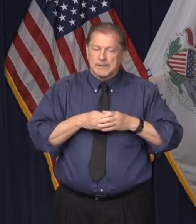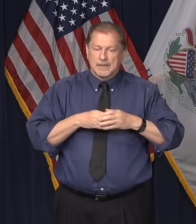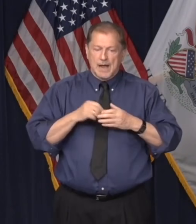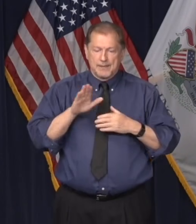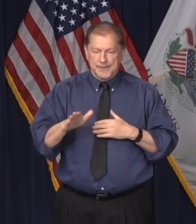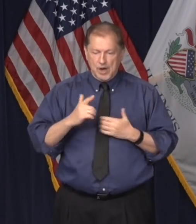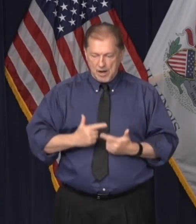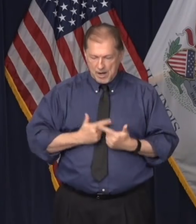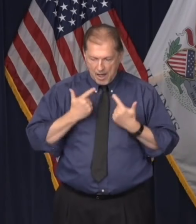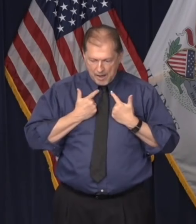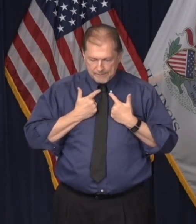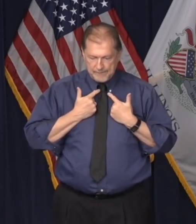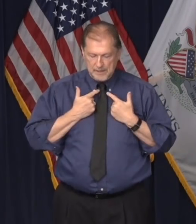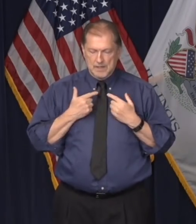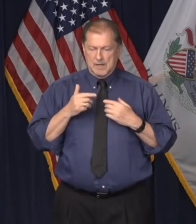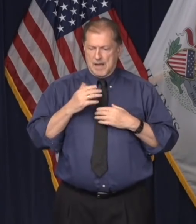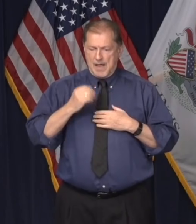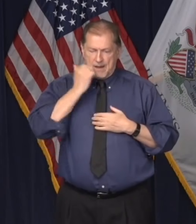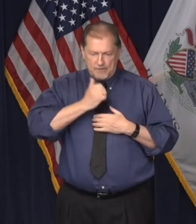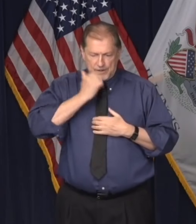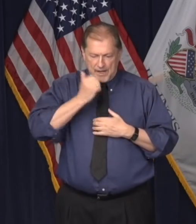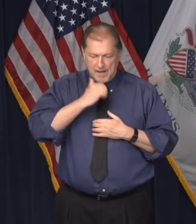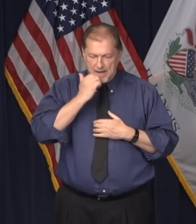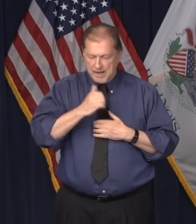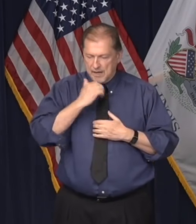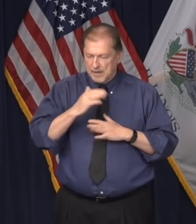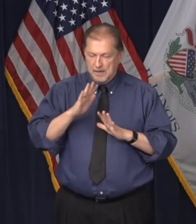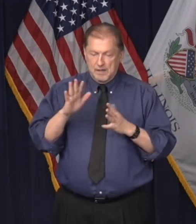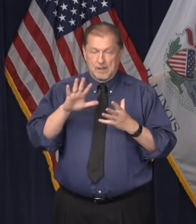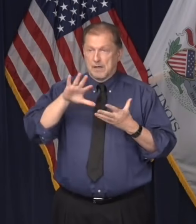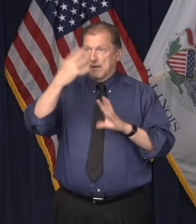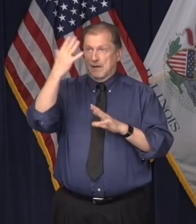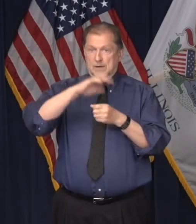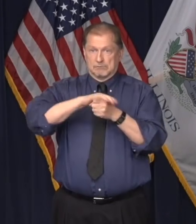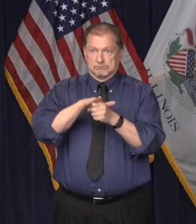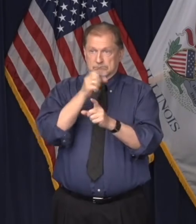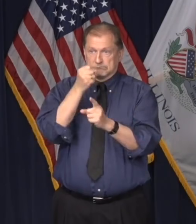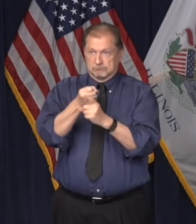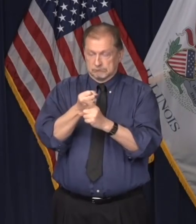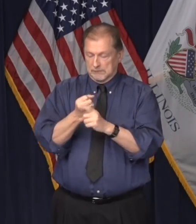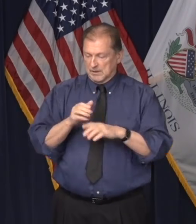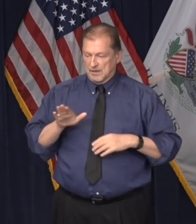TOGETHERNESS AND STEADINESS OF ROUTINE THAT HAVE BEEN PUT ON PAUSE IN RESPONSE TO THIS GLOBAL